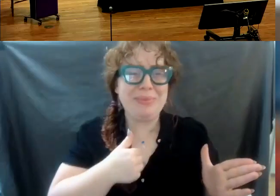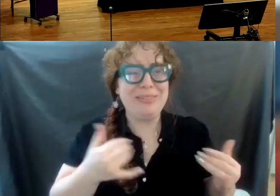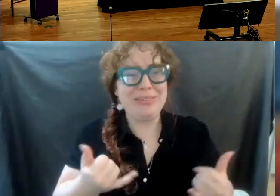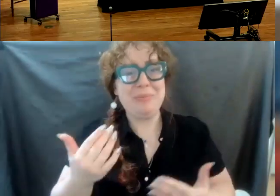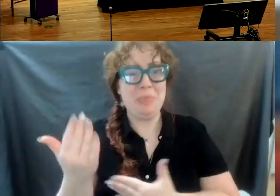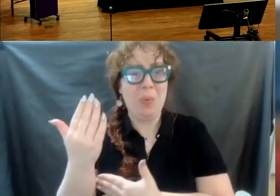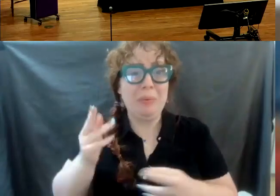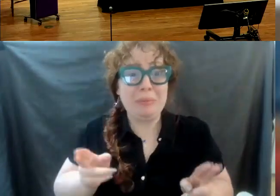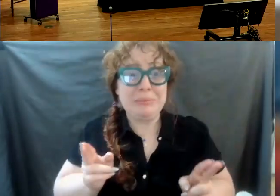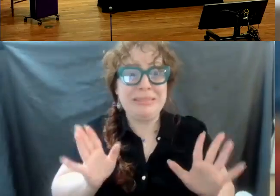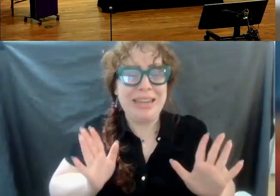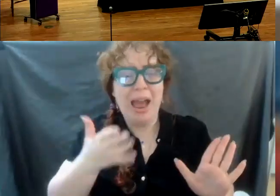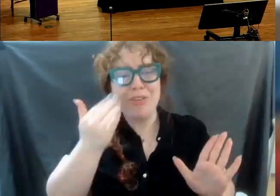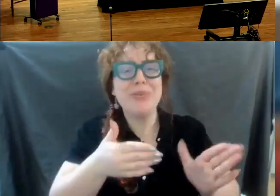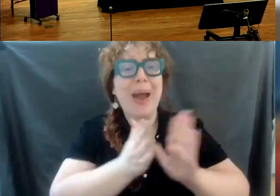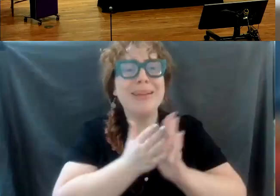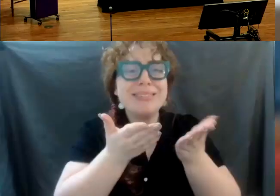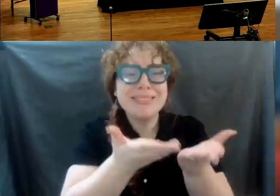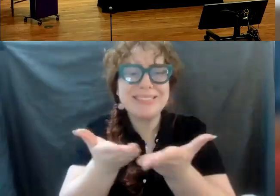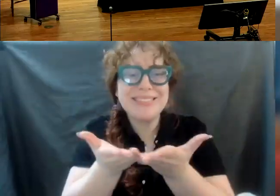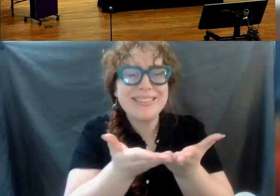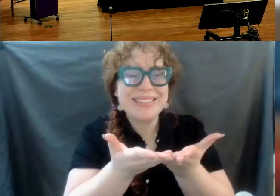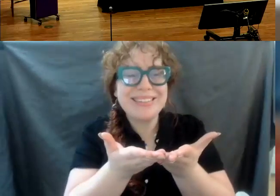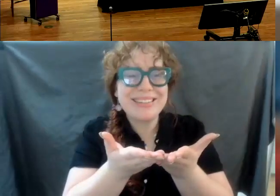I forgot to ask if you if for a panelists to do